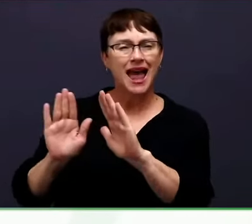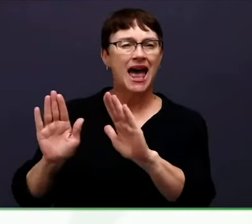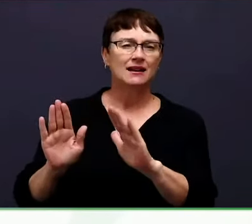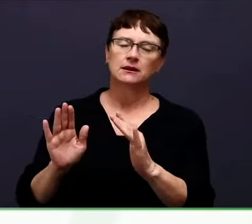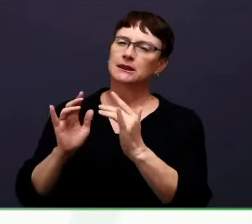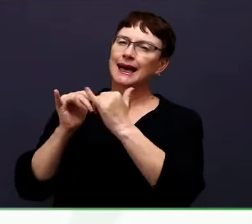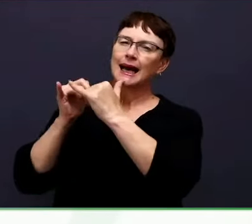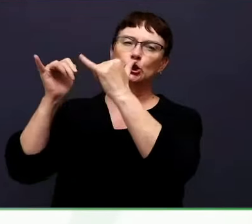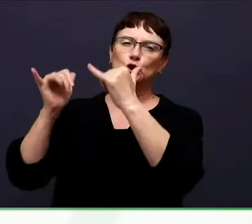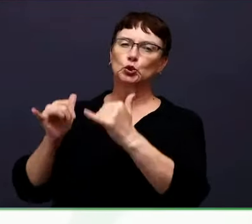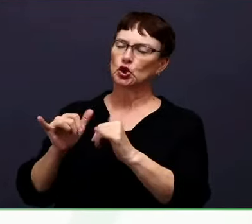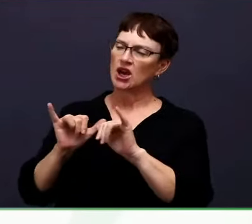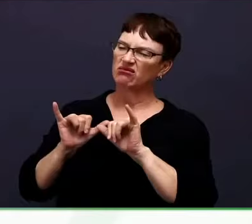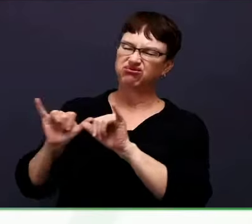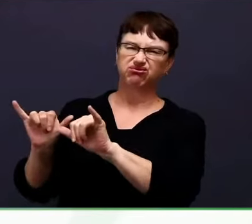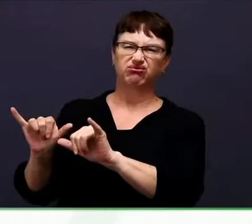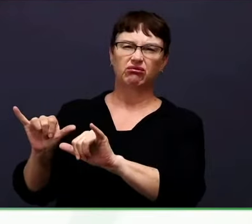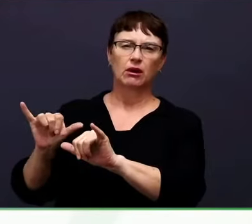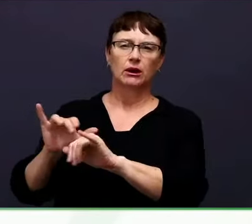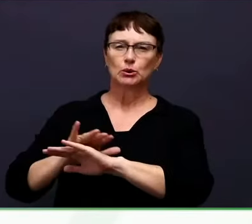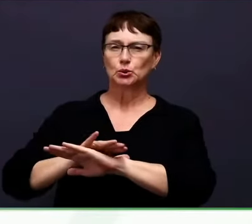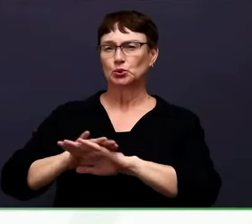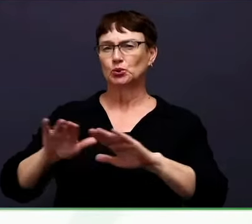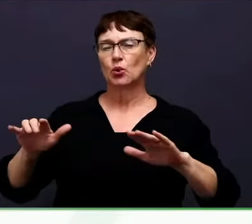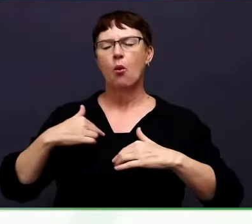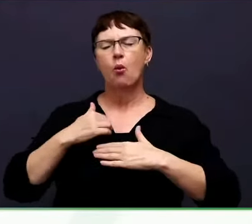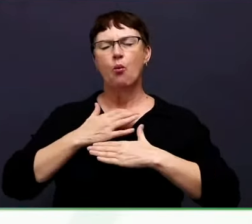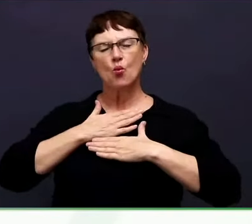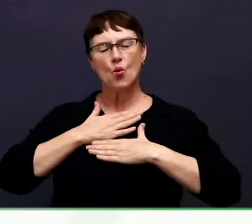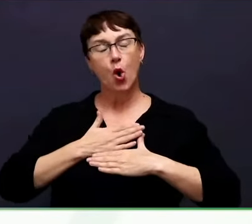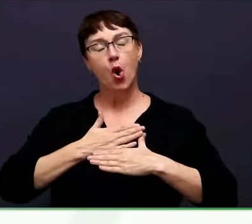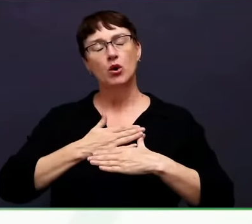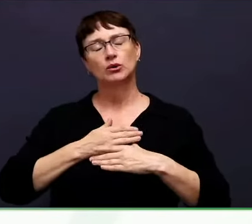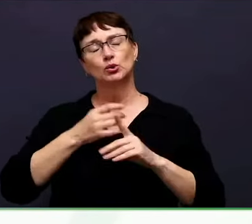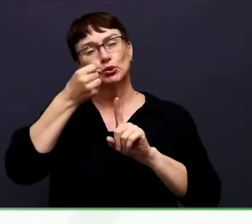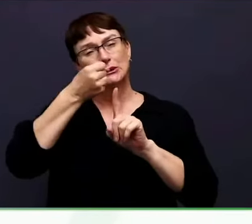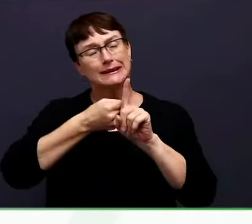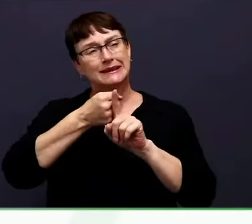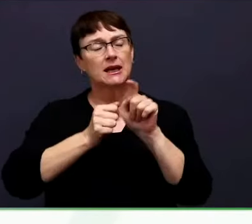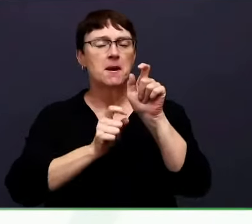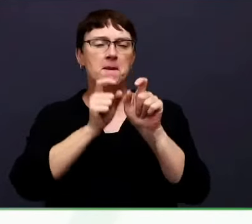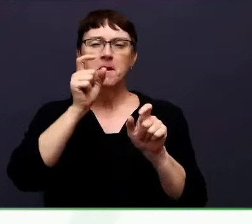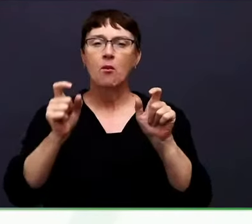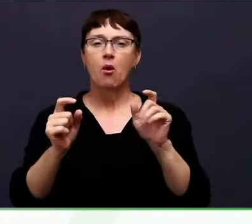And then we want to replicate this model the other parts of the country.